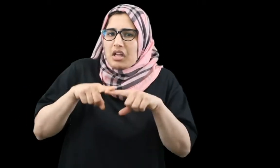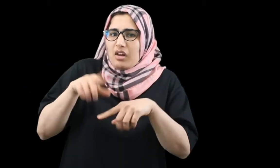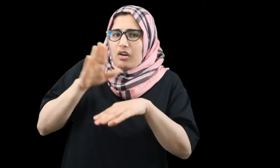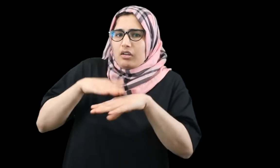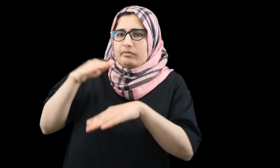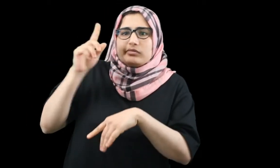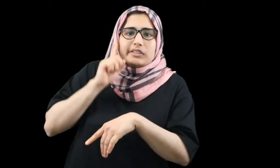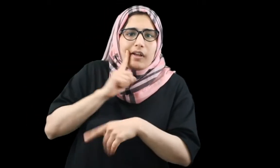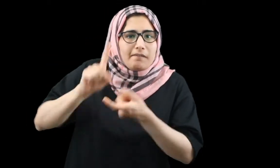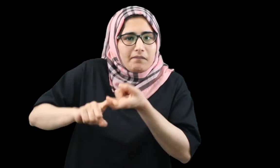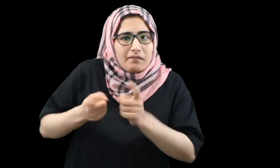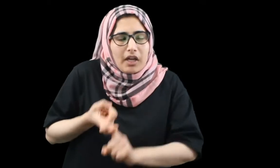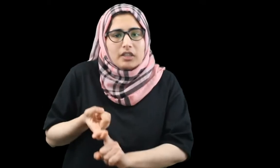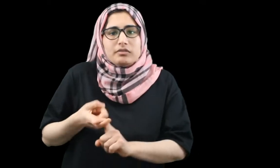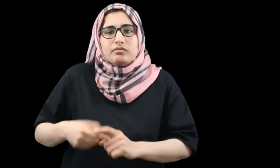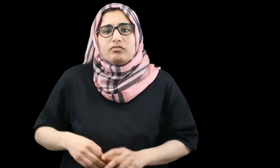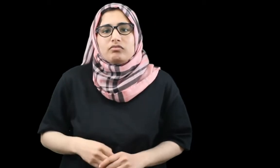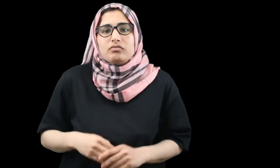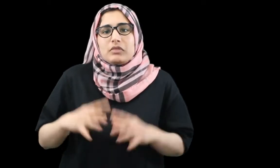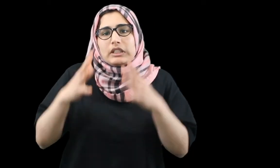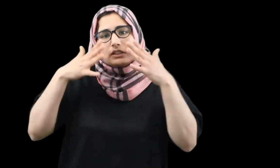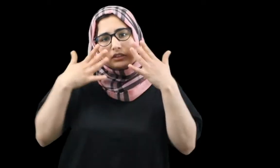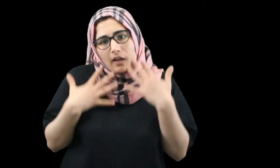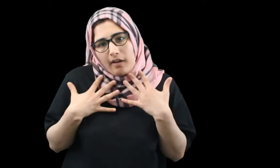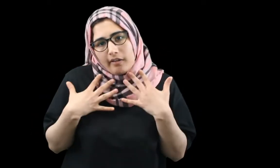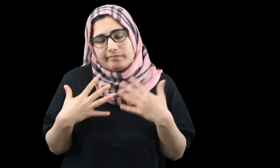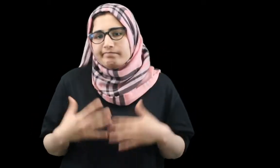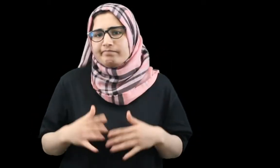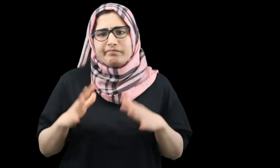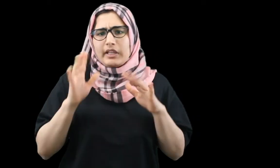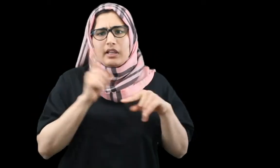I think that I will rely on the support of my deaf friends.